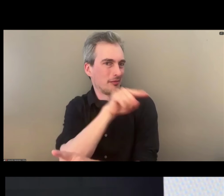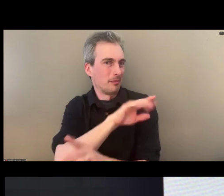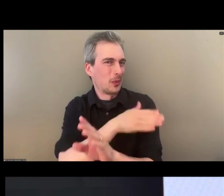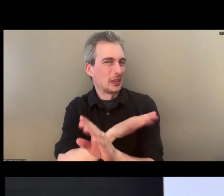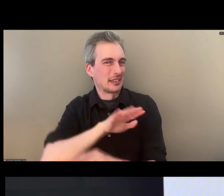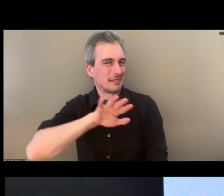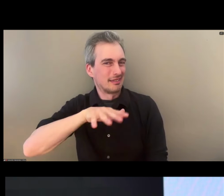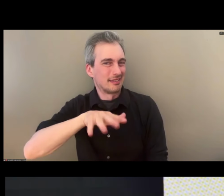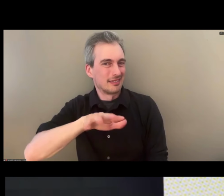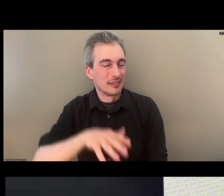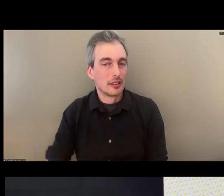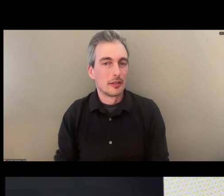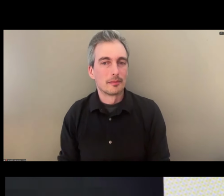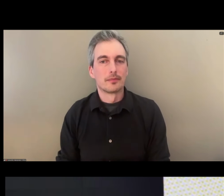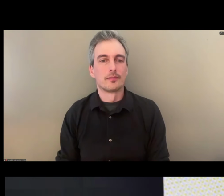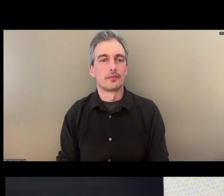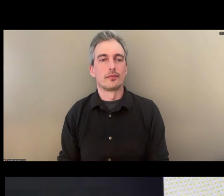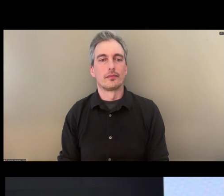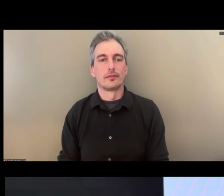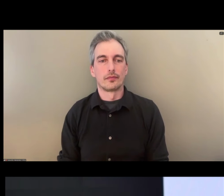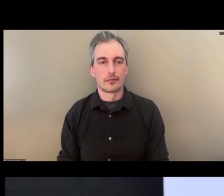for musical work is another challenge.